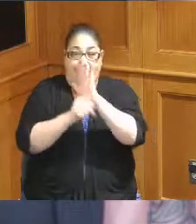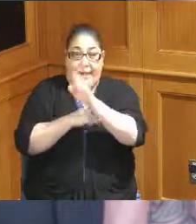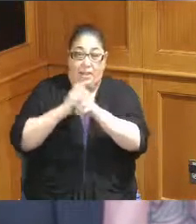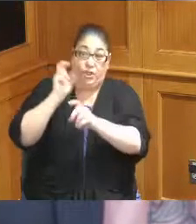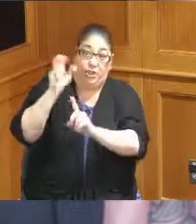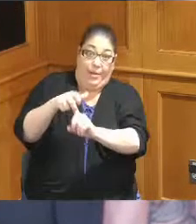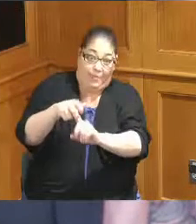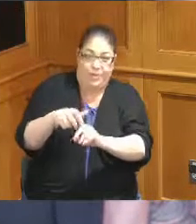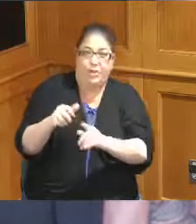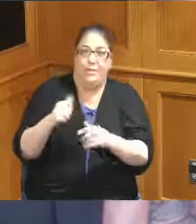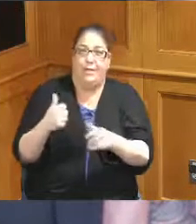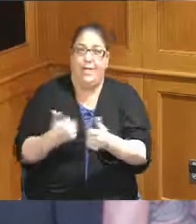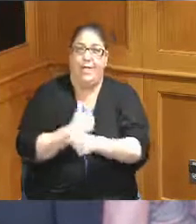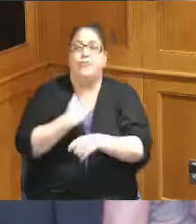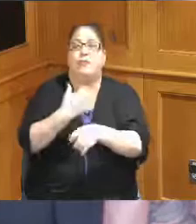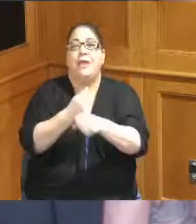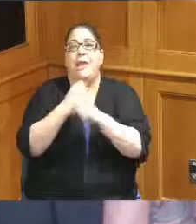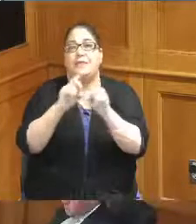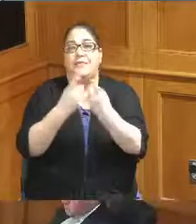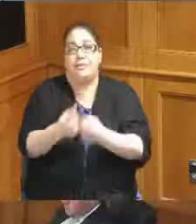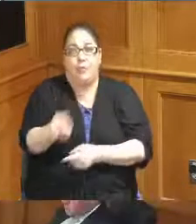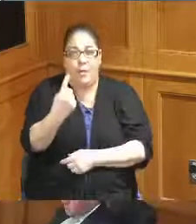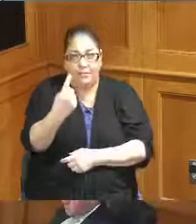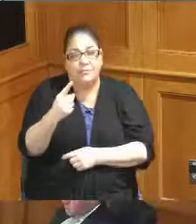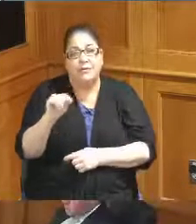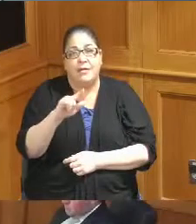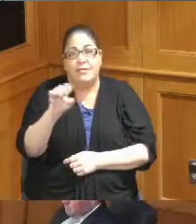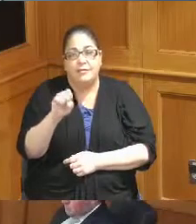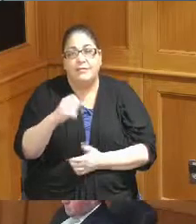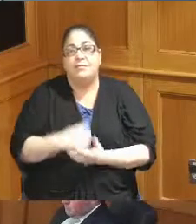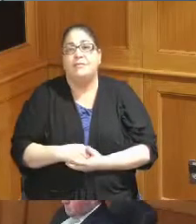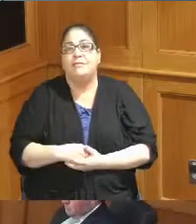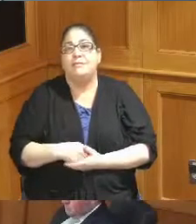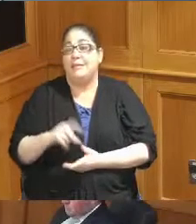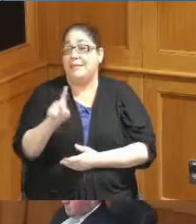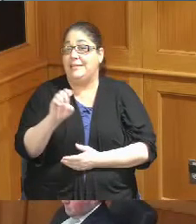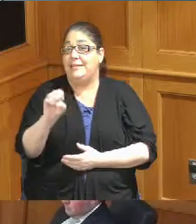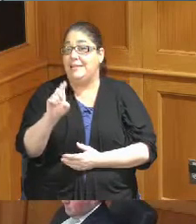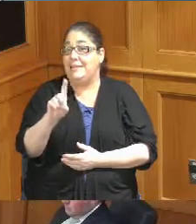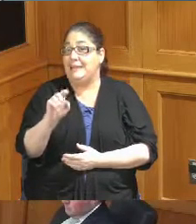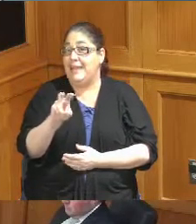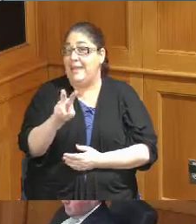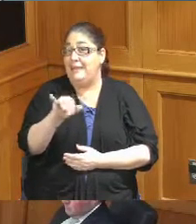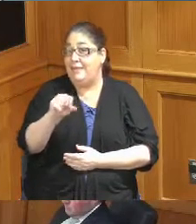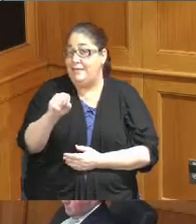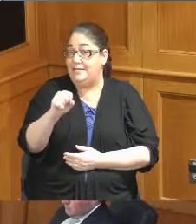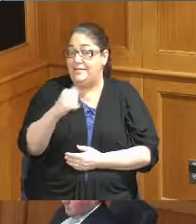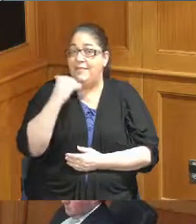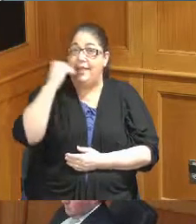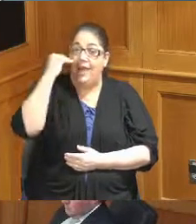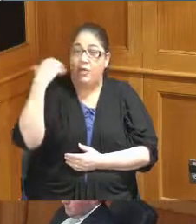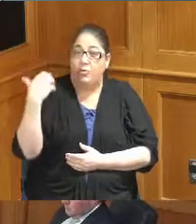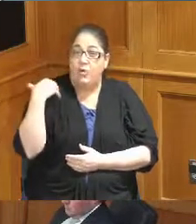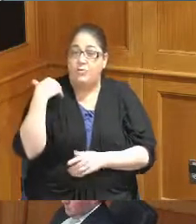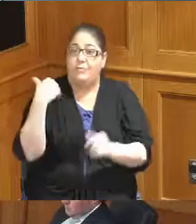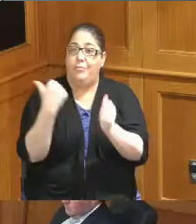the division one title and whereas head coach Dee Davis and the entire coaching staff team members